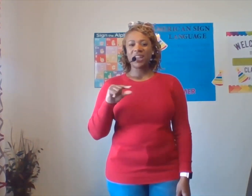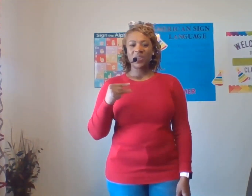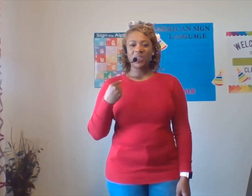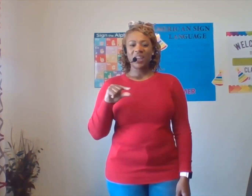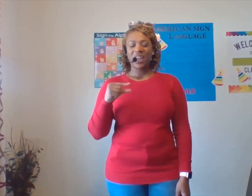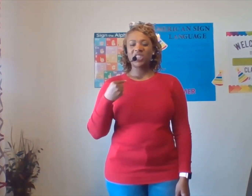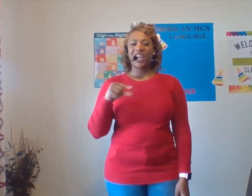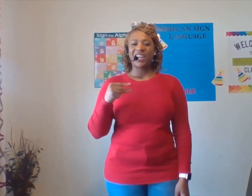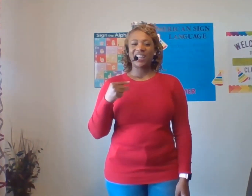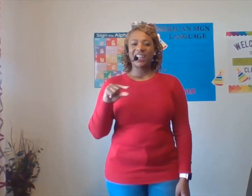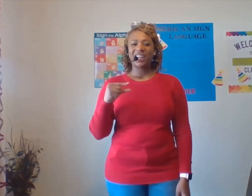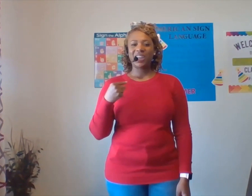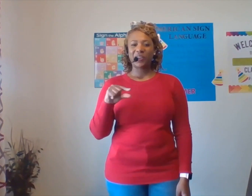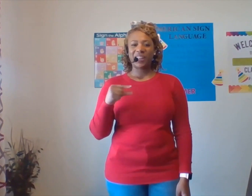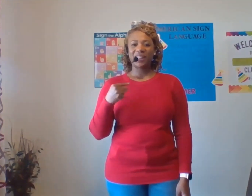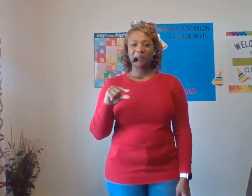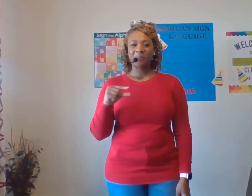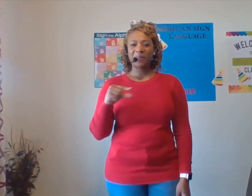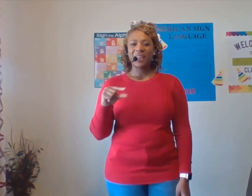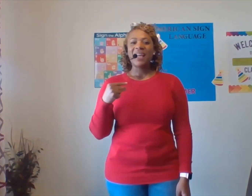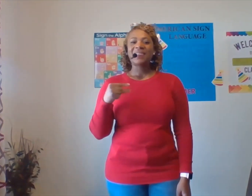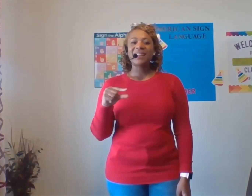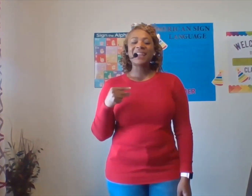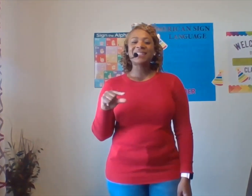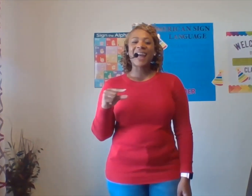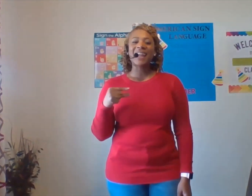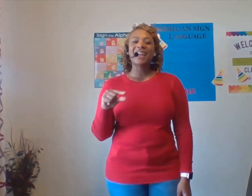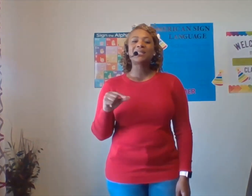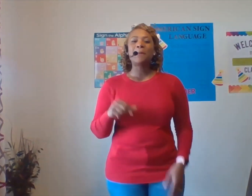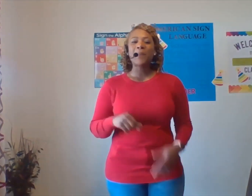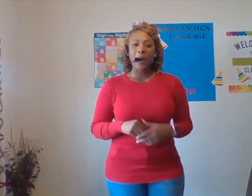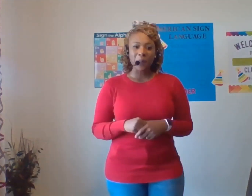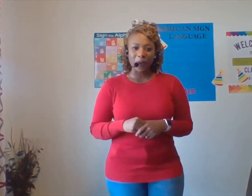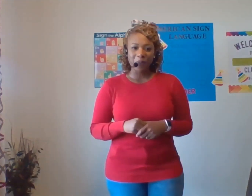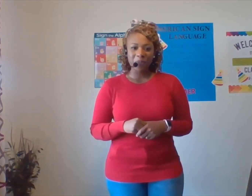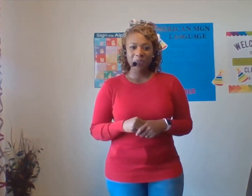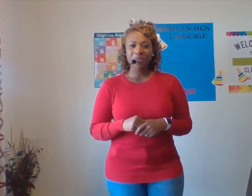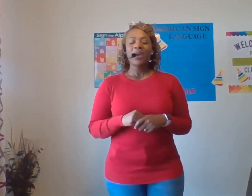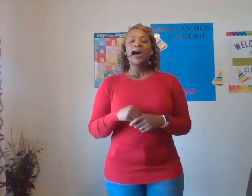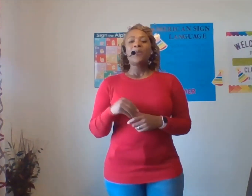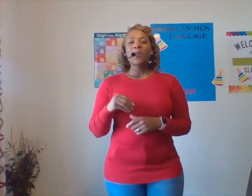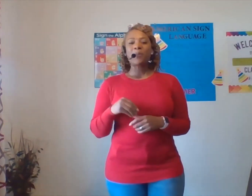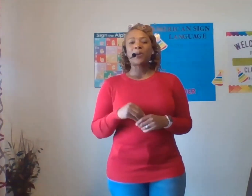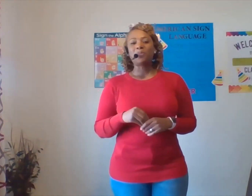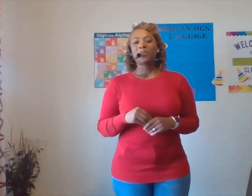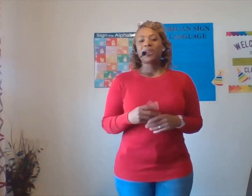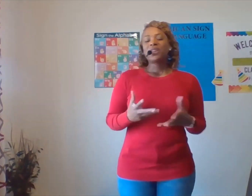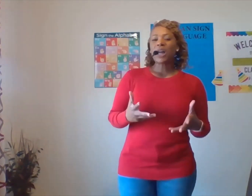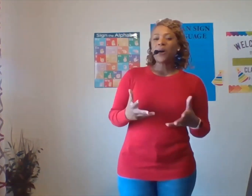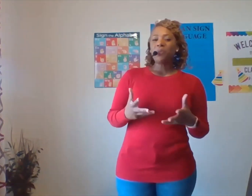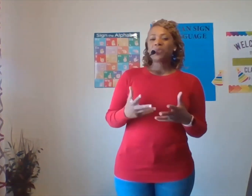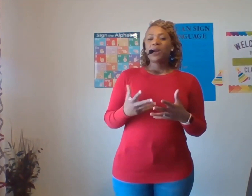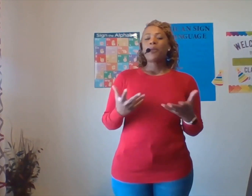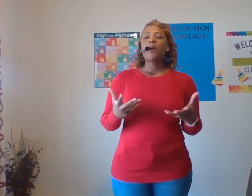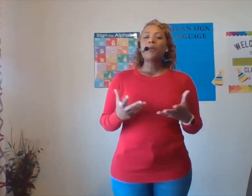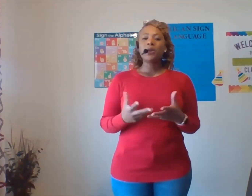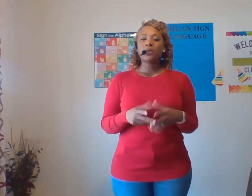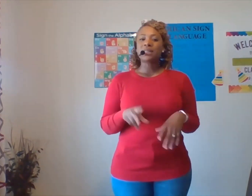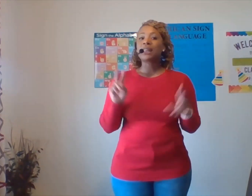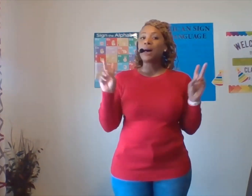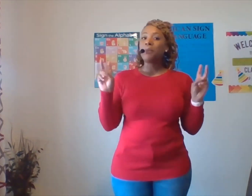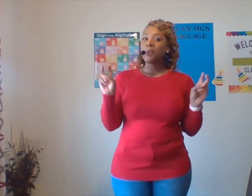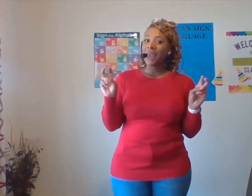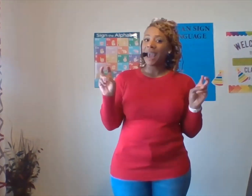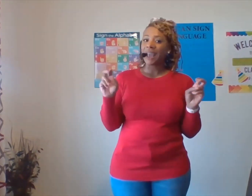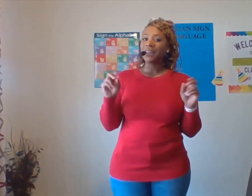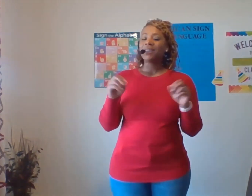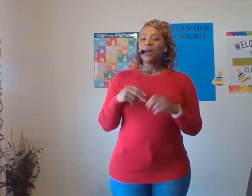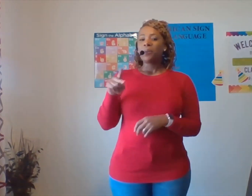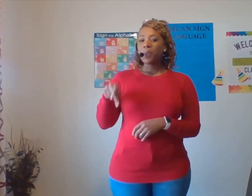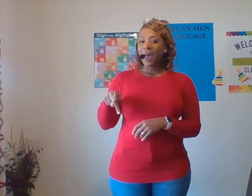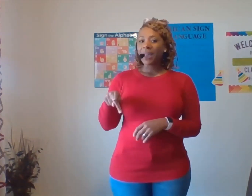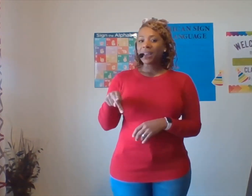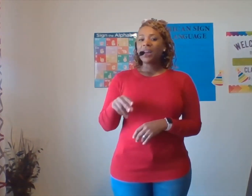shake it green the next sign is purple purple so purple uses the P hand but for